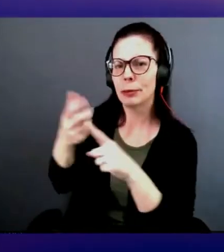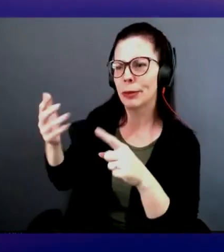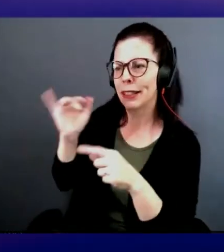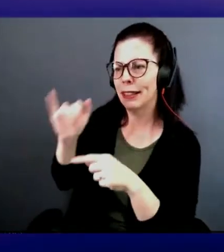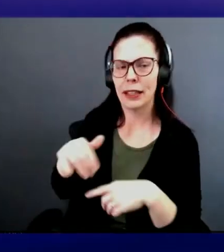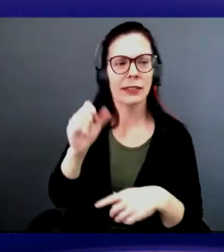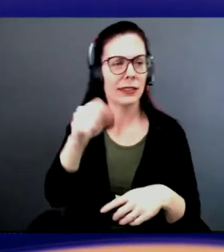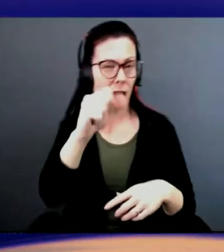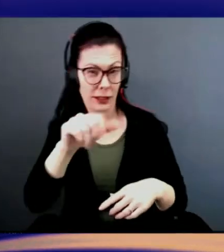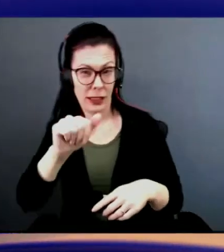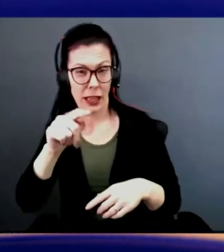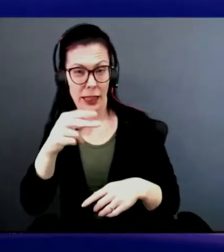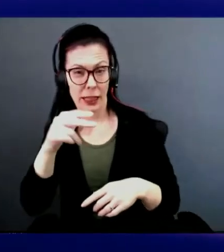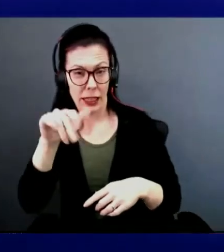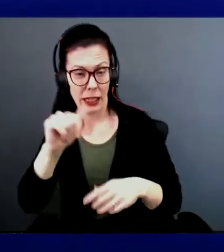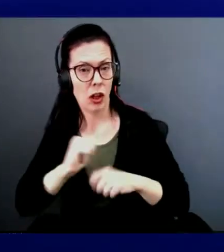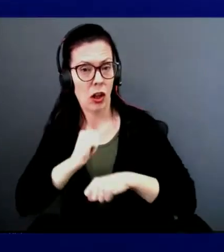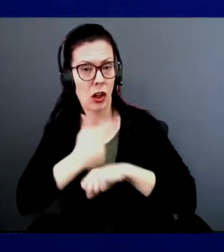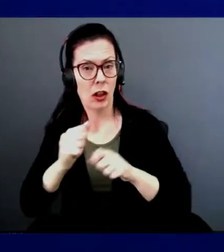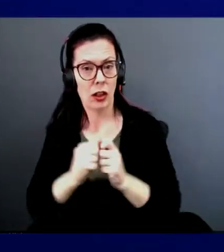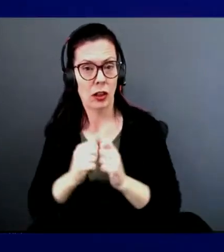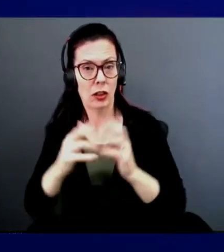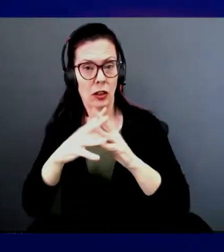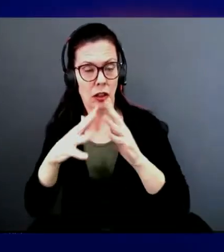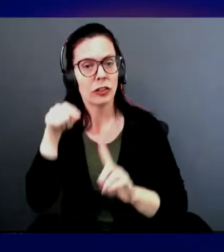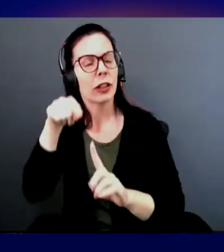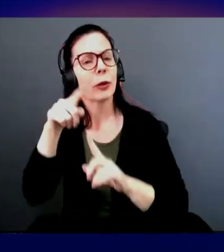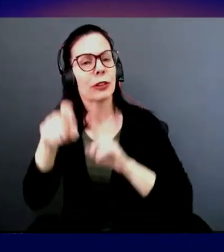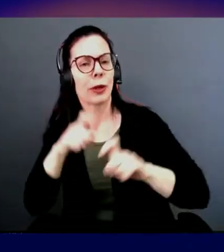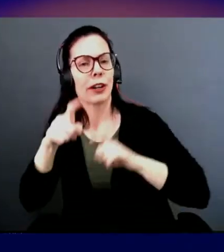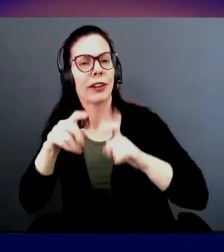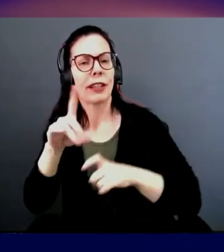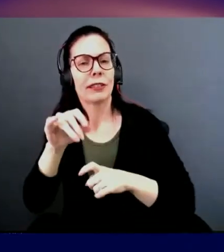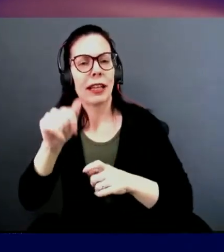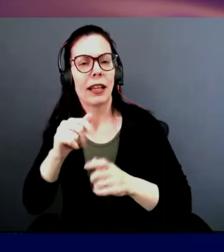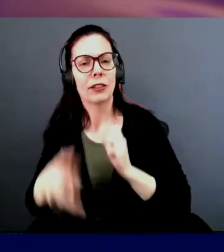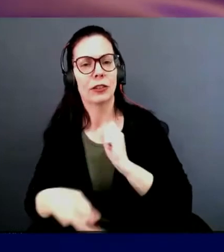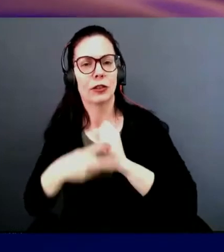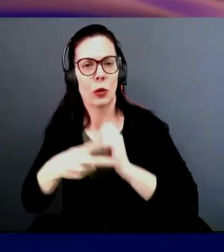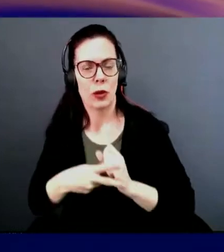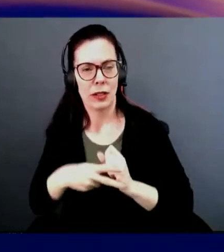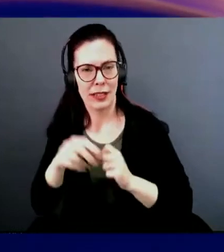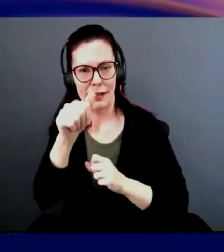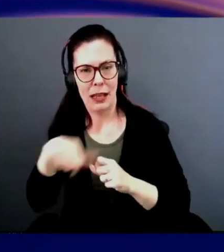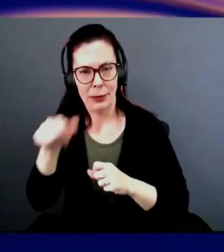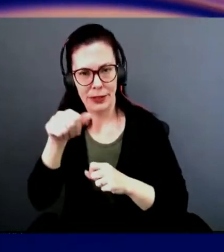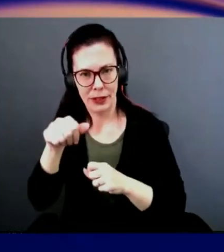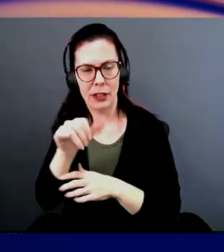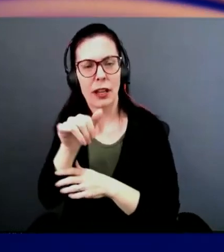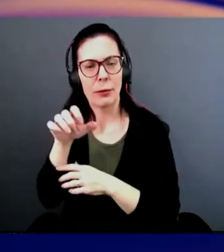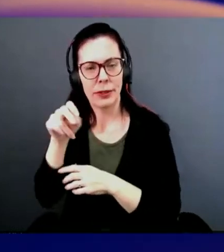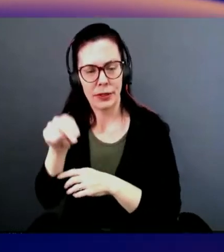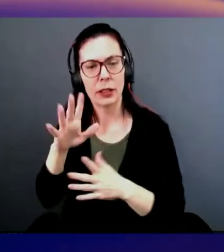it was an interface effectively onto querying data store in Amazon S3. So over time we extended it to sport Redshift and DynamoDB